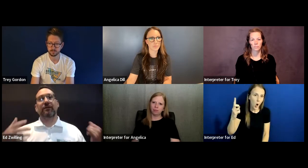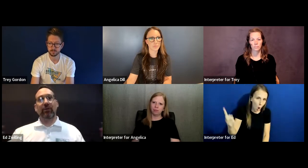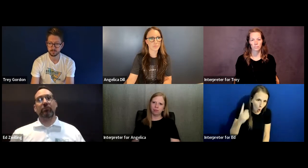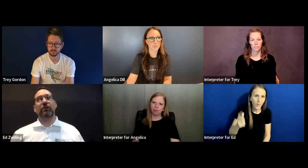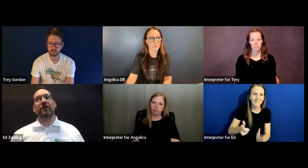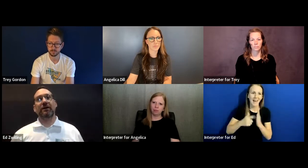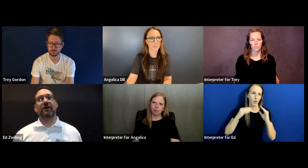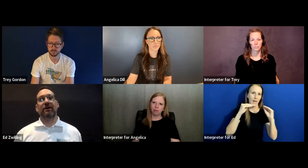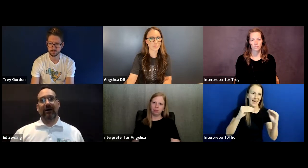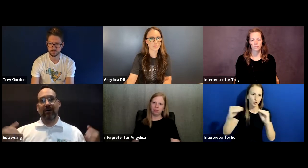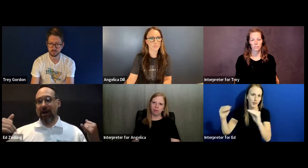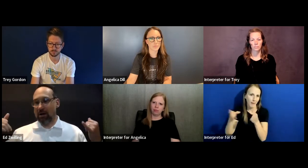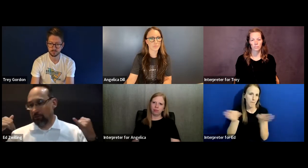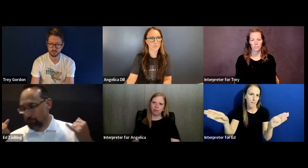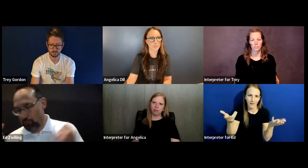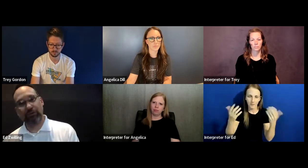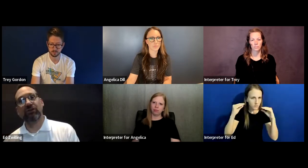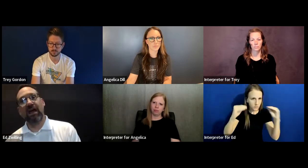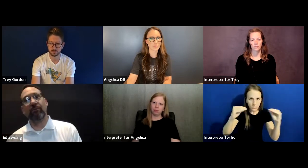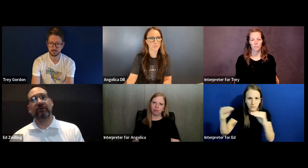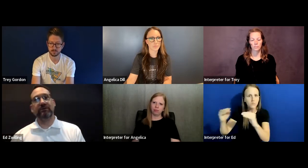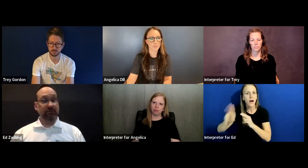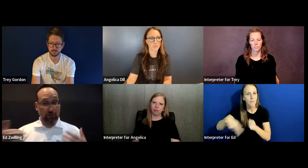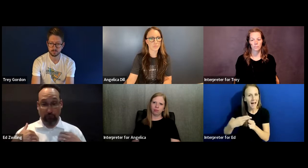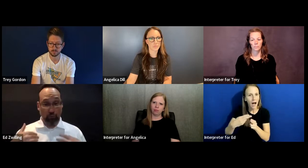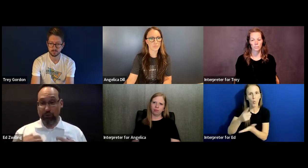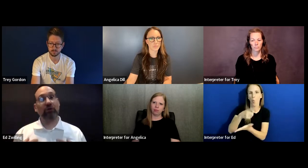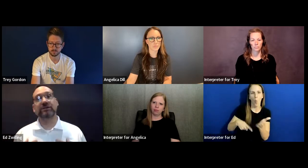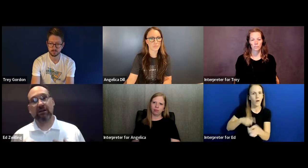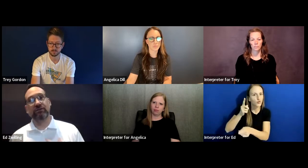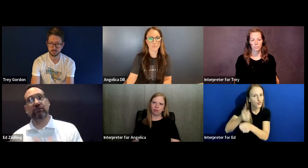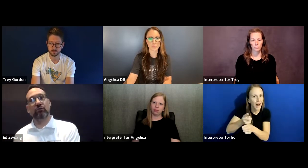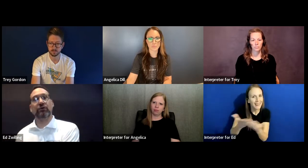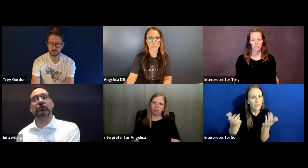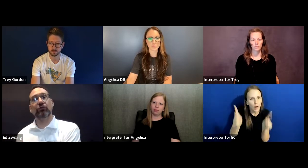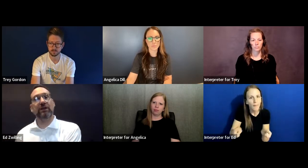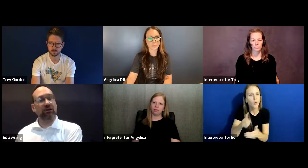the public about what should happen you know what you're entitled to what your children how